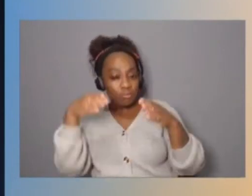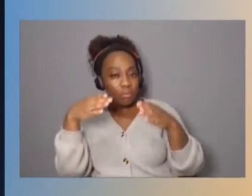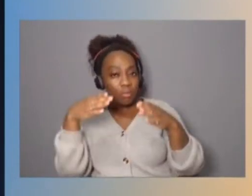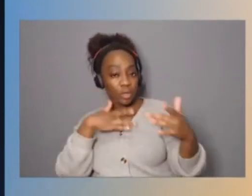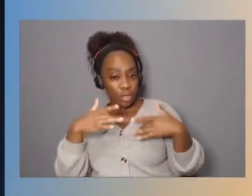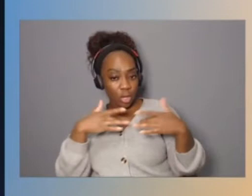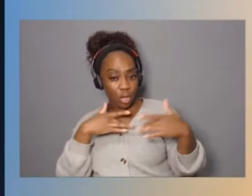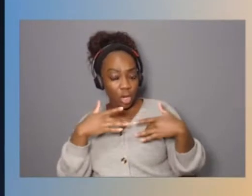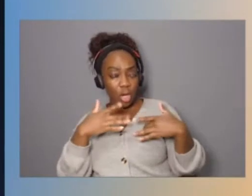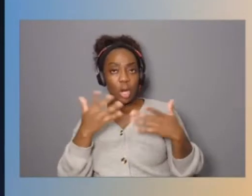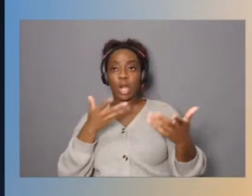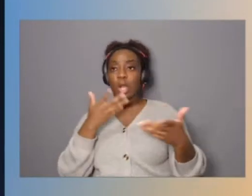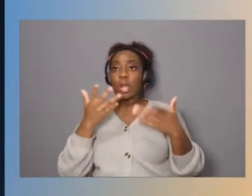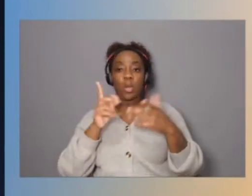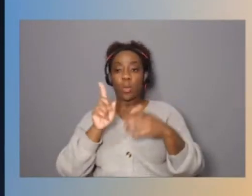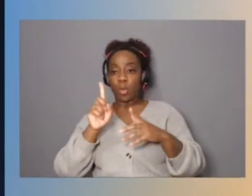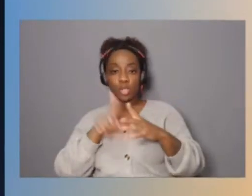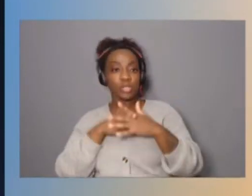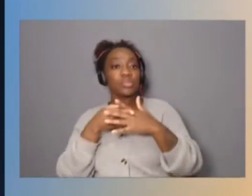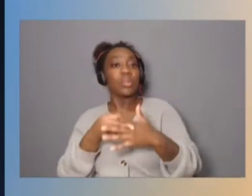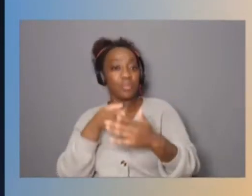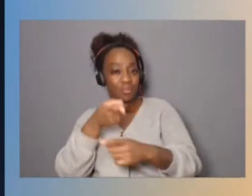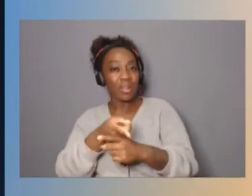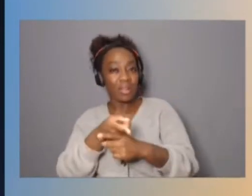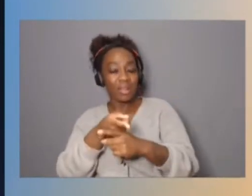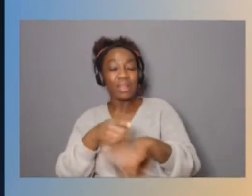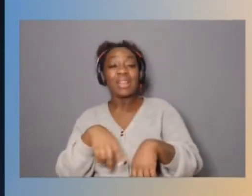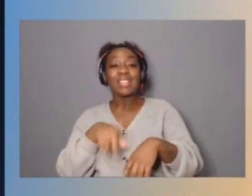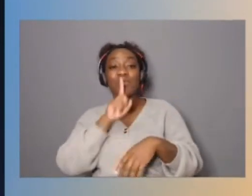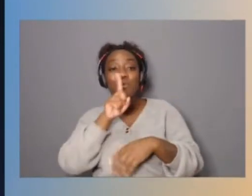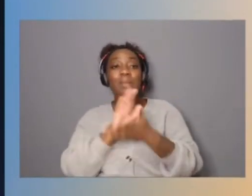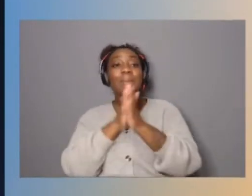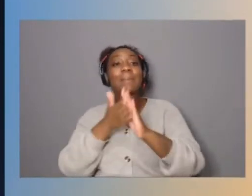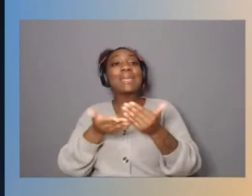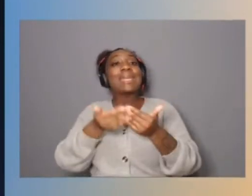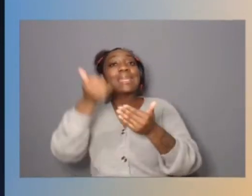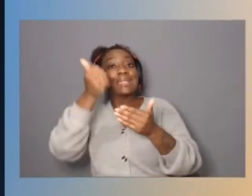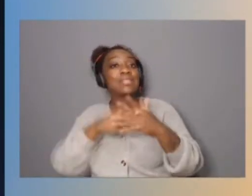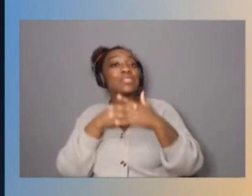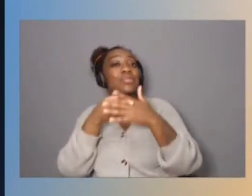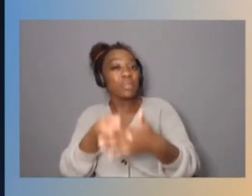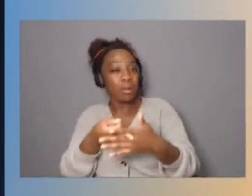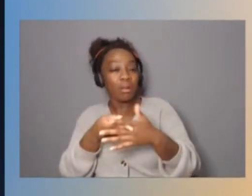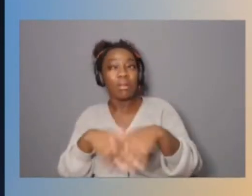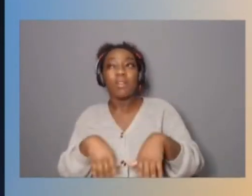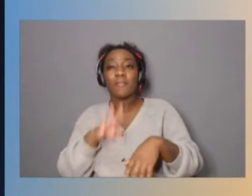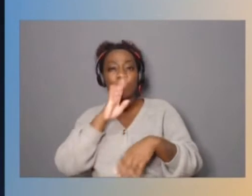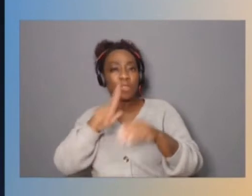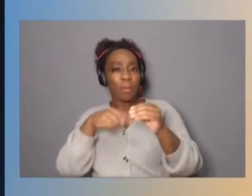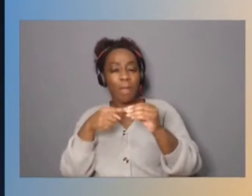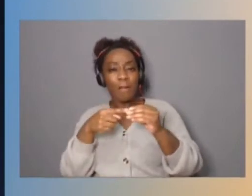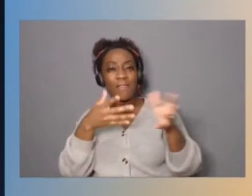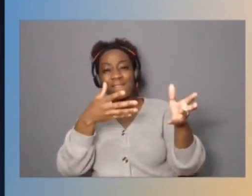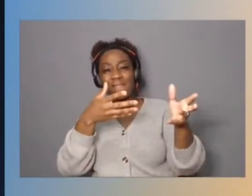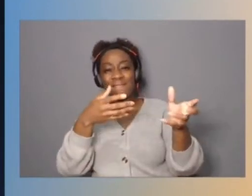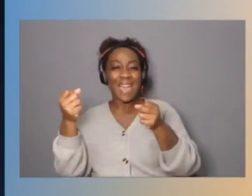So, we've really made it easy to get started. We talked about the Fast Start program. We also have the free trial